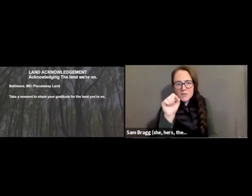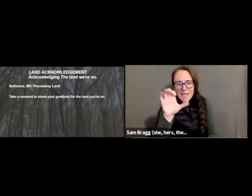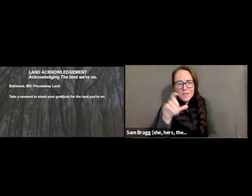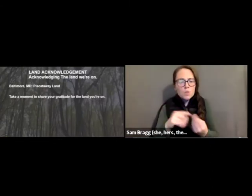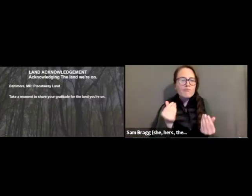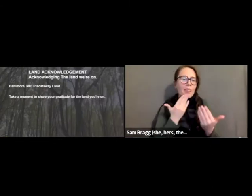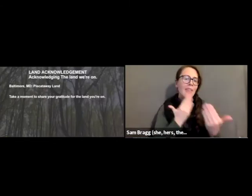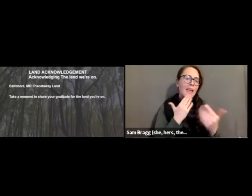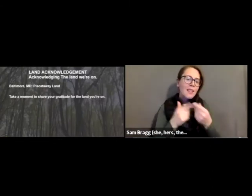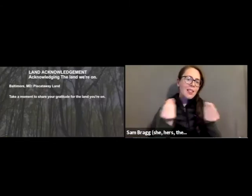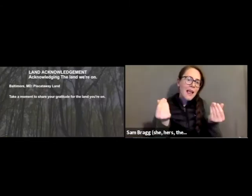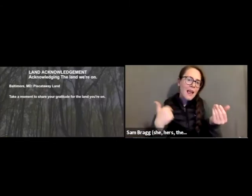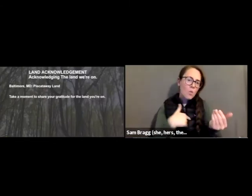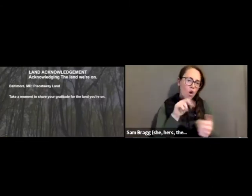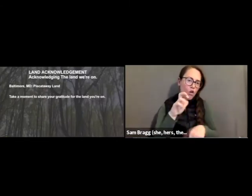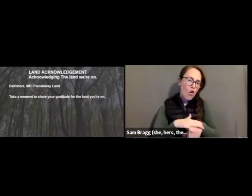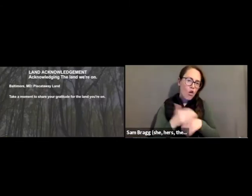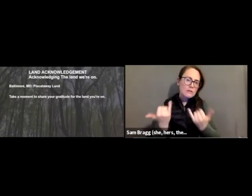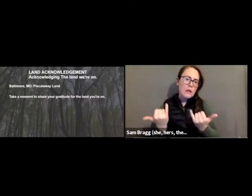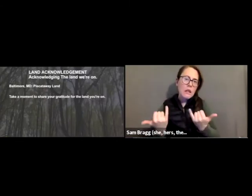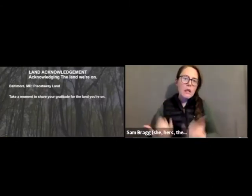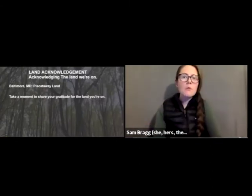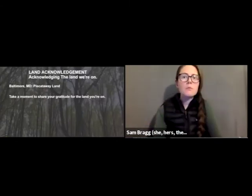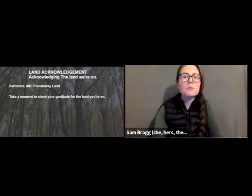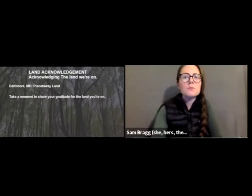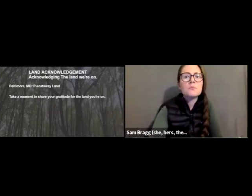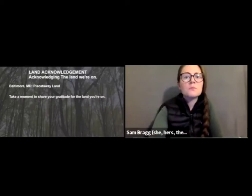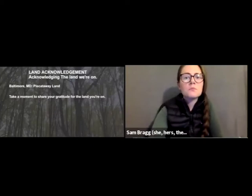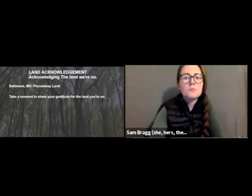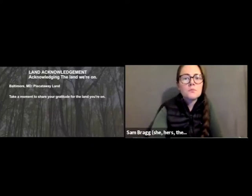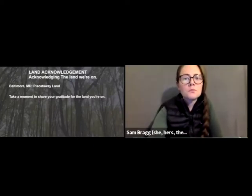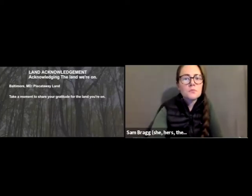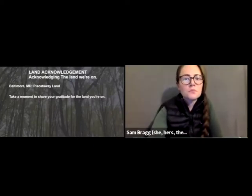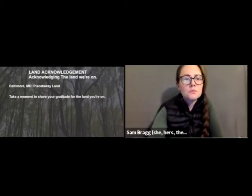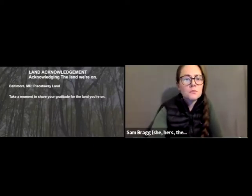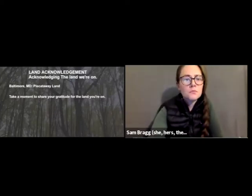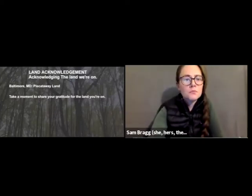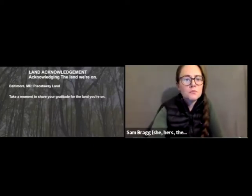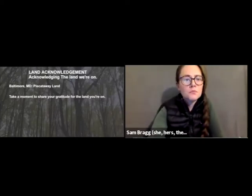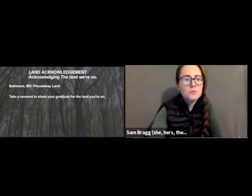people who are on the land here and I want to just express my appreciation